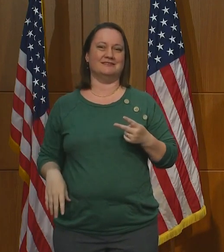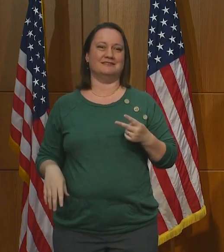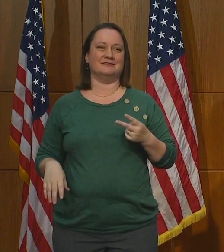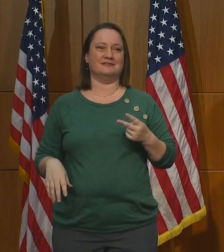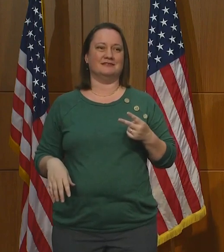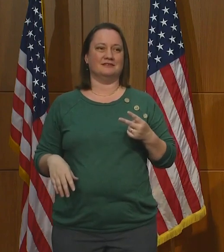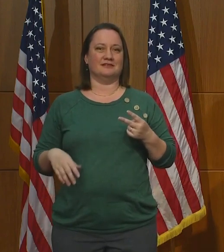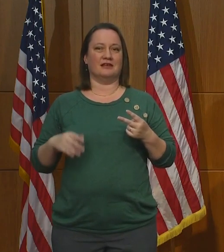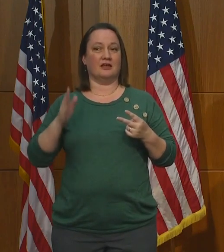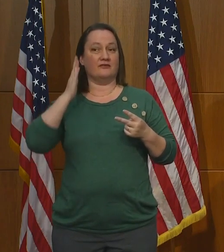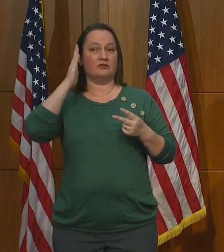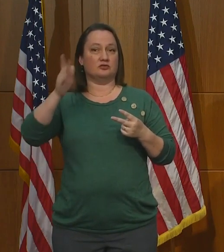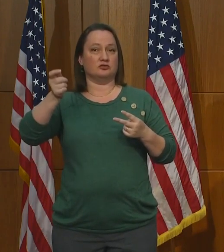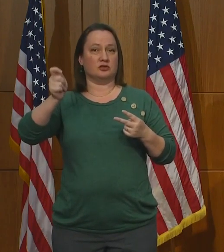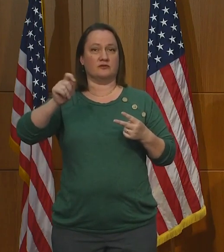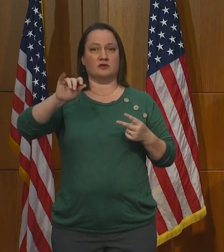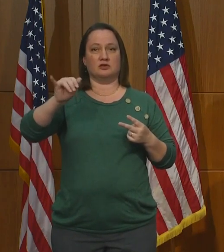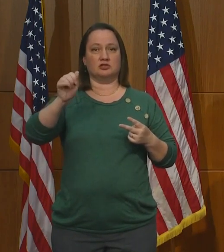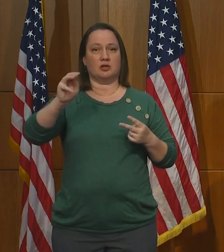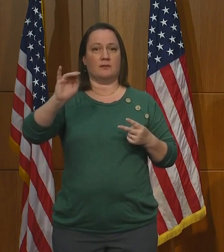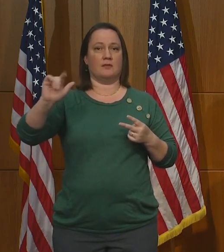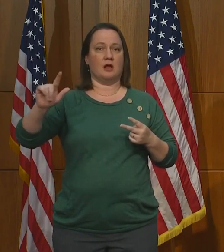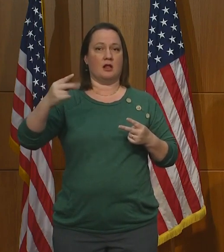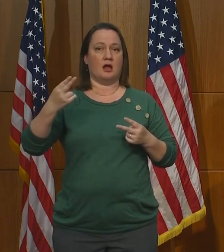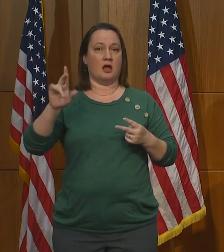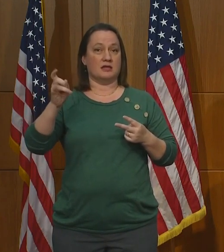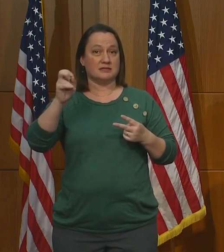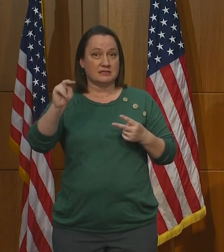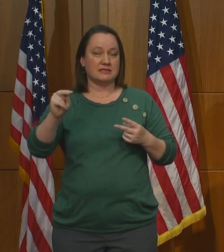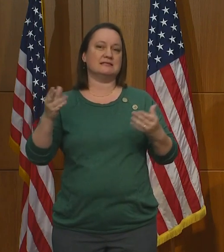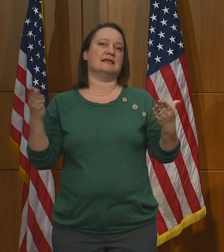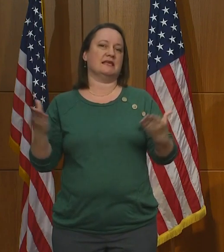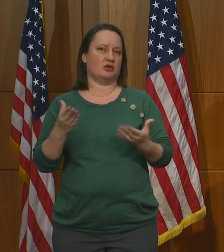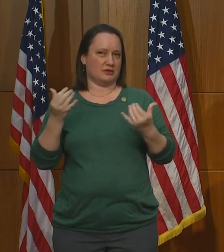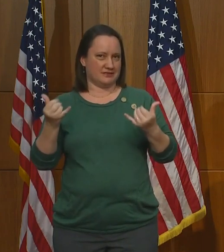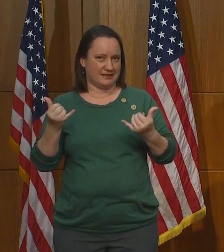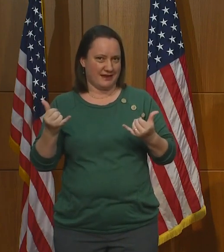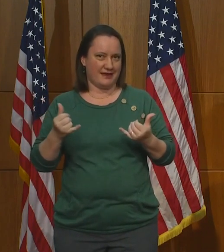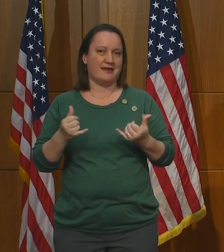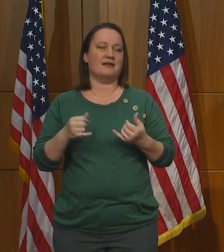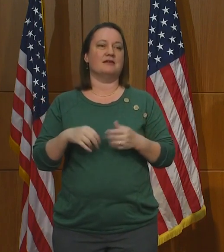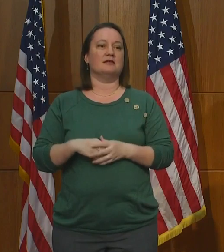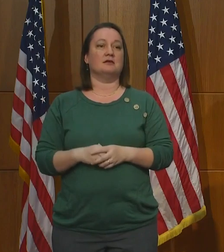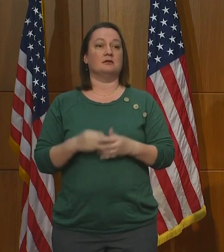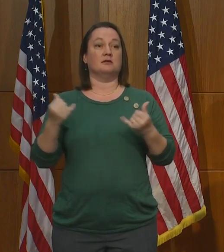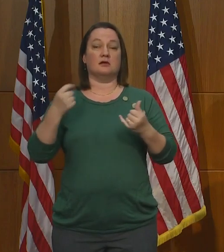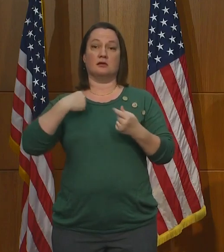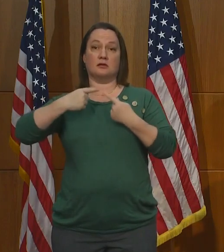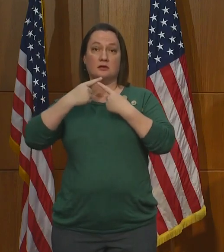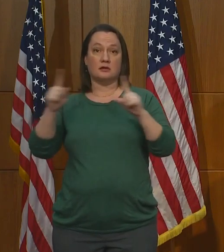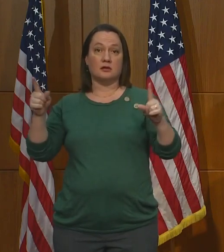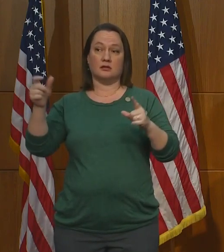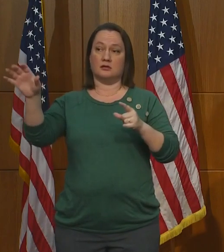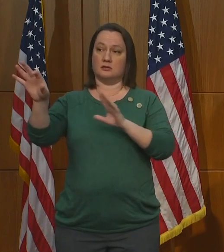EXCITED ABOUT HIS NEW POSITION- AND- FUTURE JUDGE AMAL HUDSON.